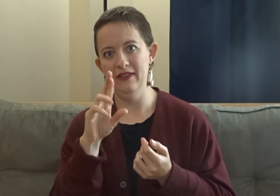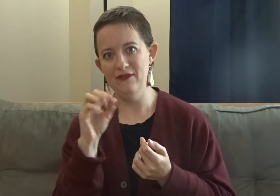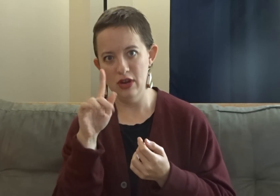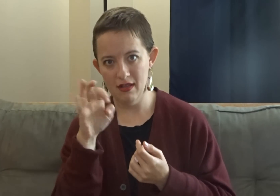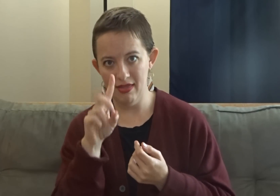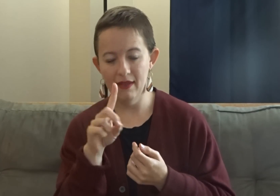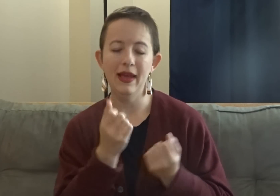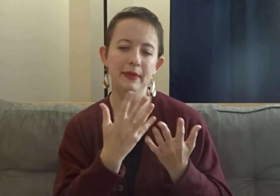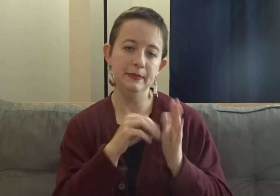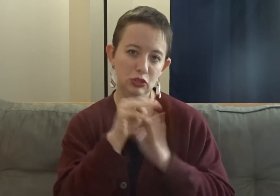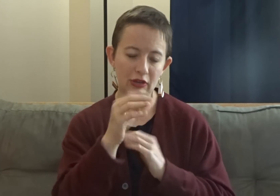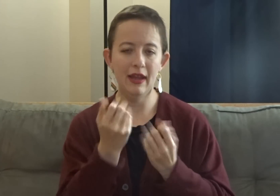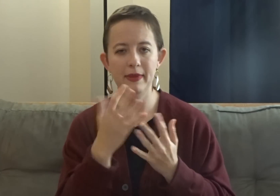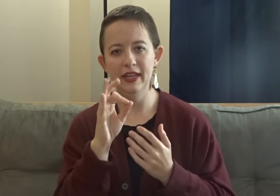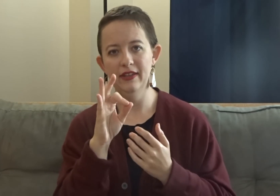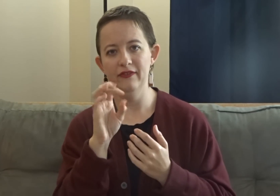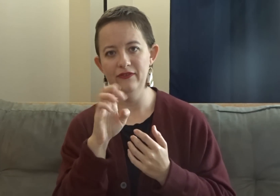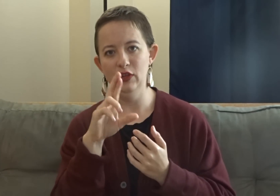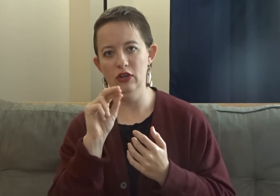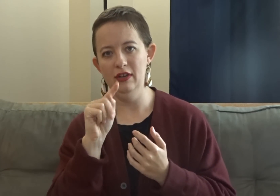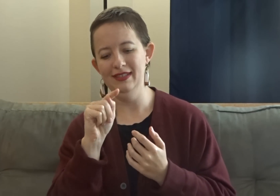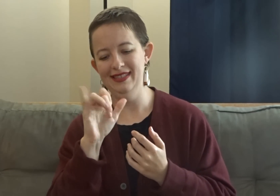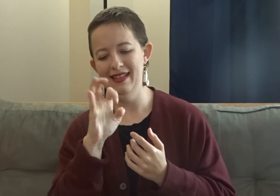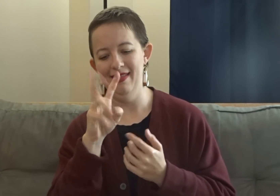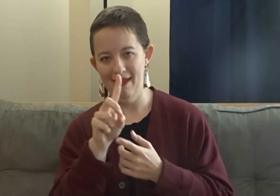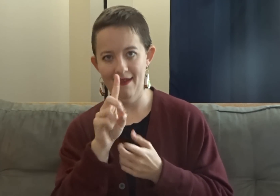They let you know how many eggs fertilized or mature and then fertilized